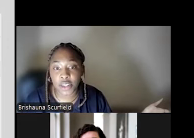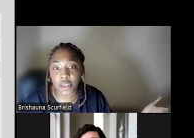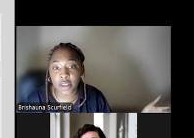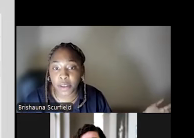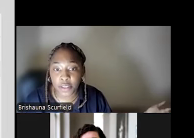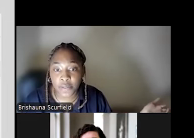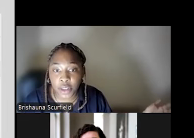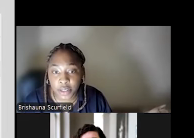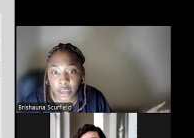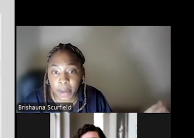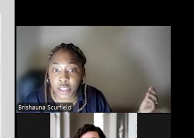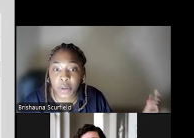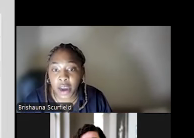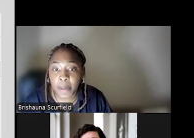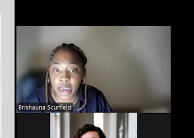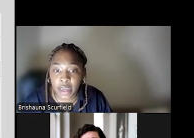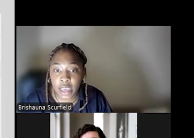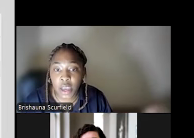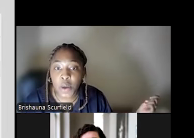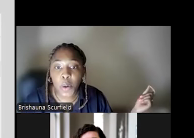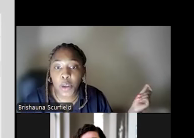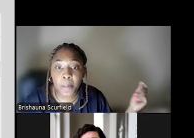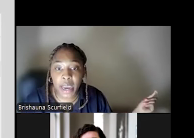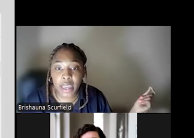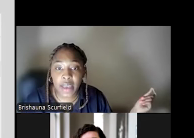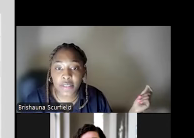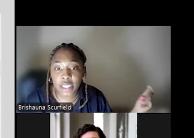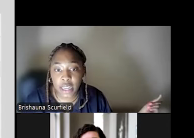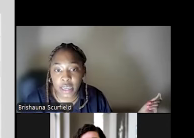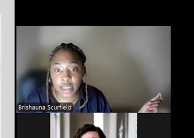version of Microsoft you're using. It might do it automatically, or you might have to tell it